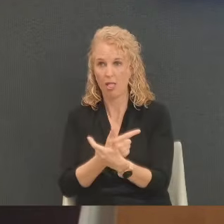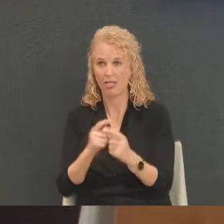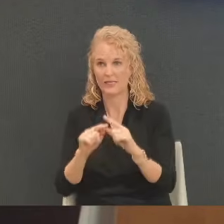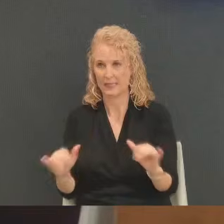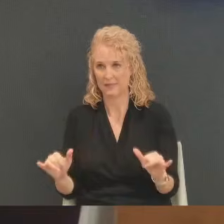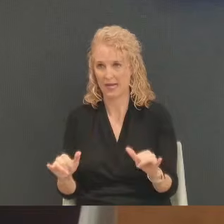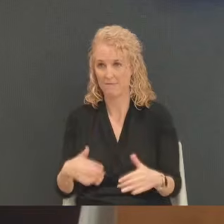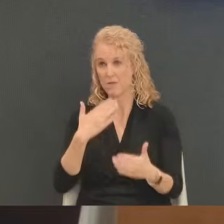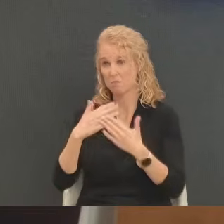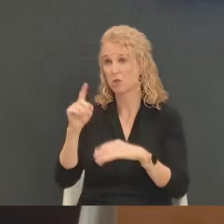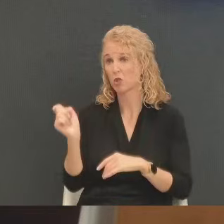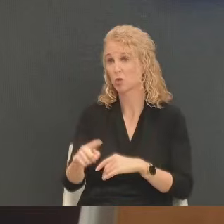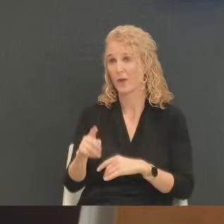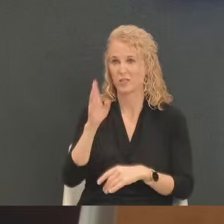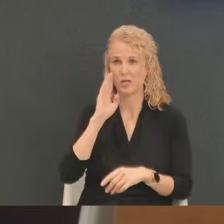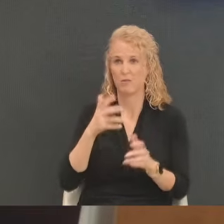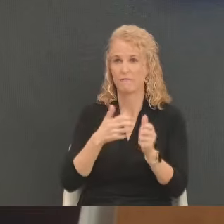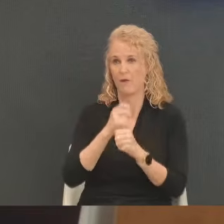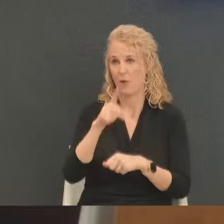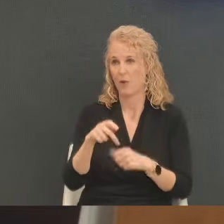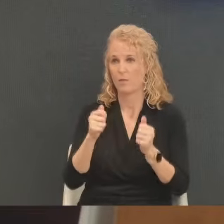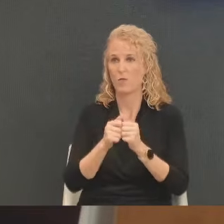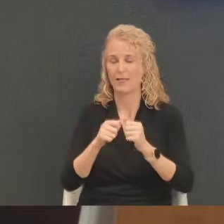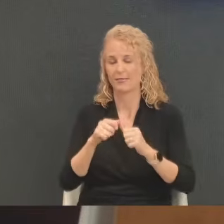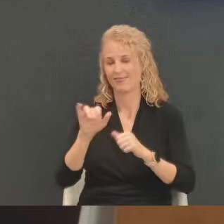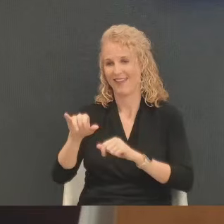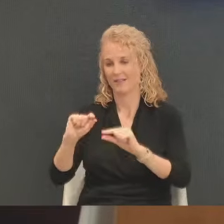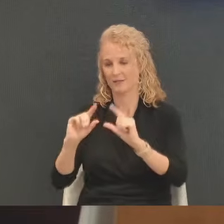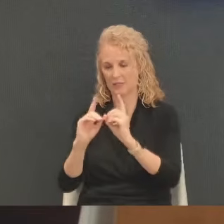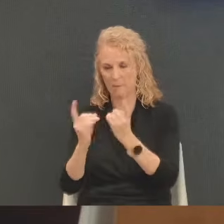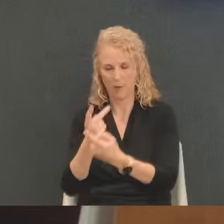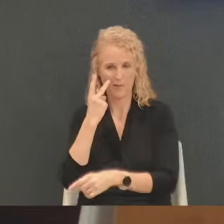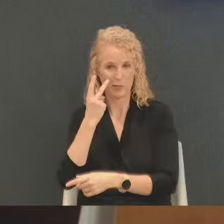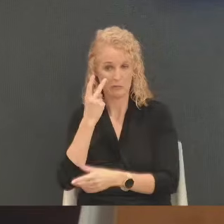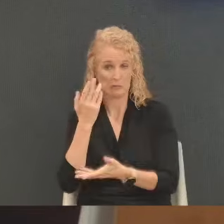question. I'll follow up with facilities just to see as we continue forward with these if there's